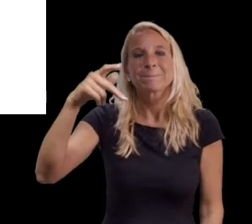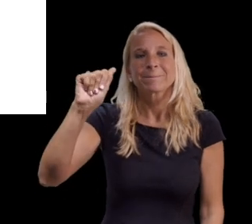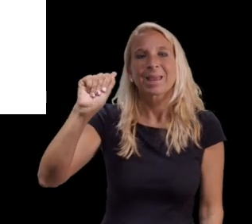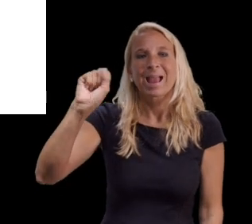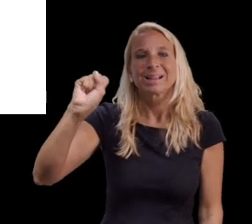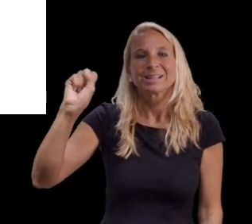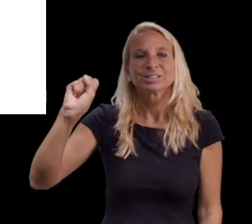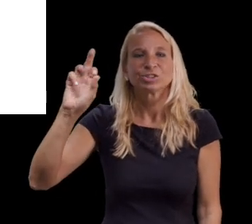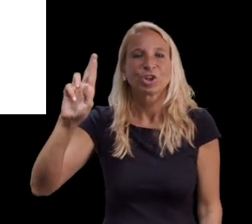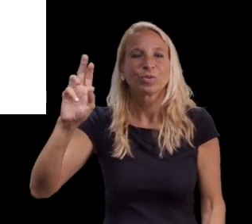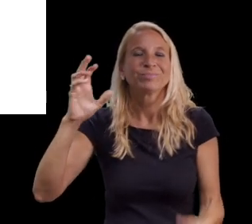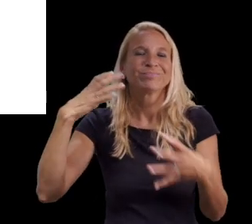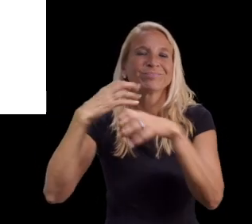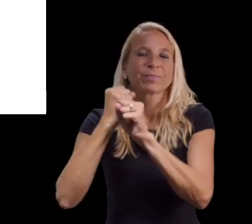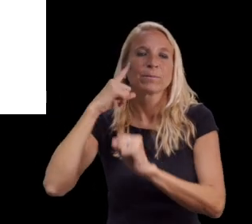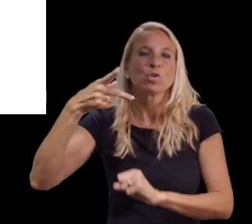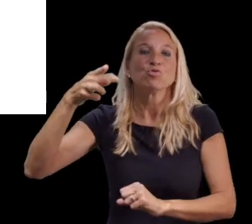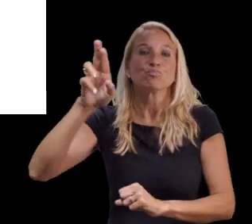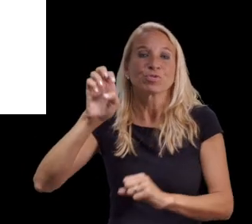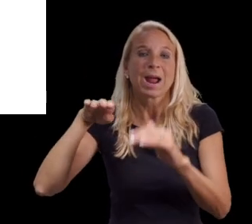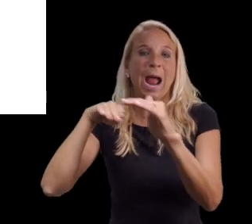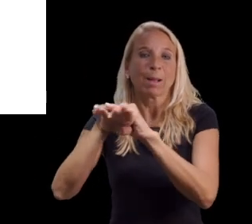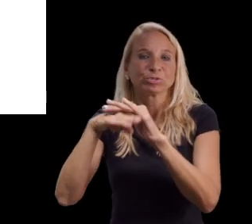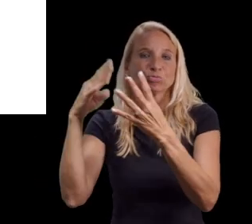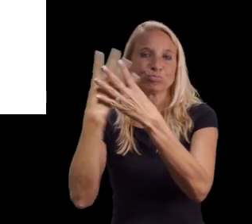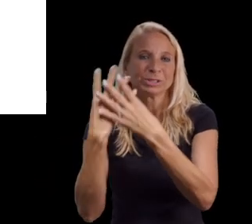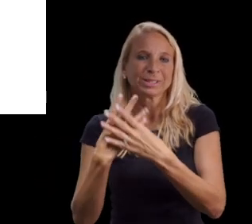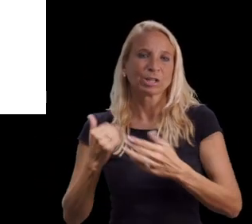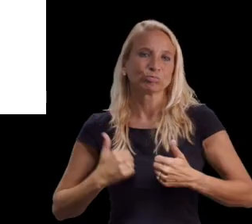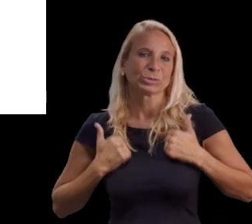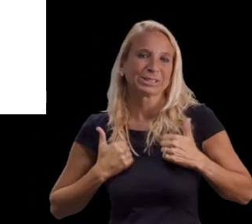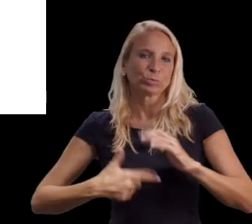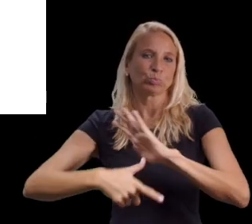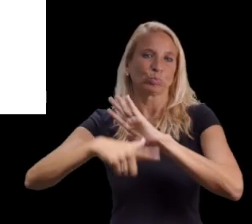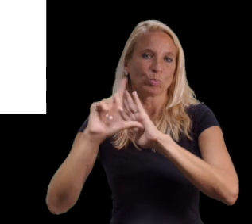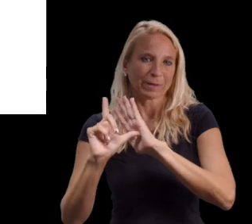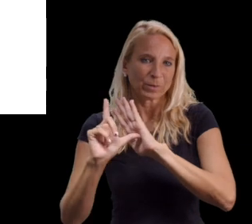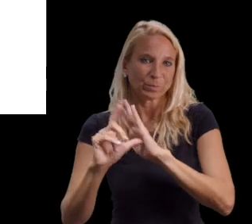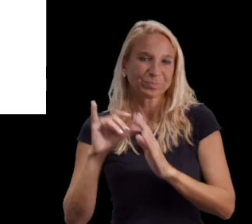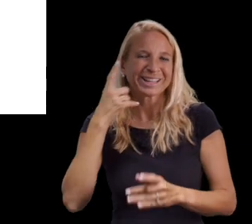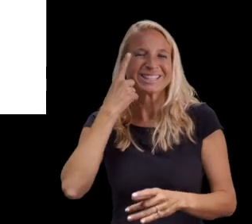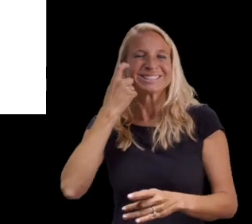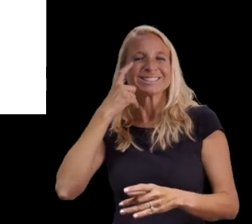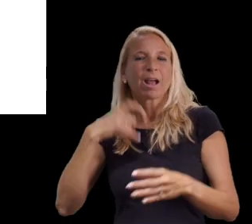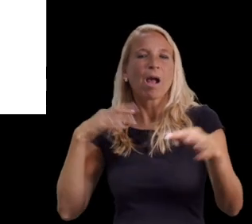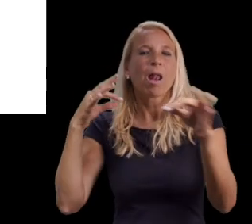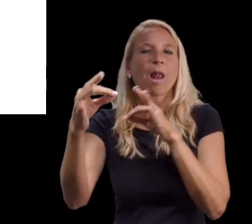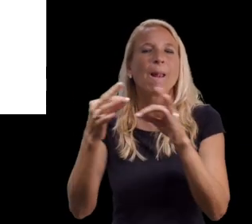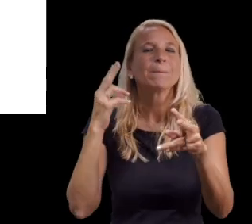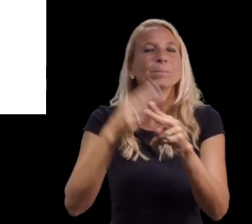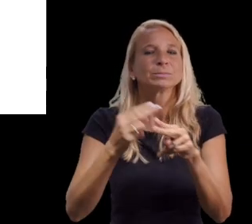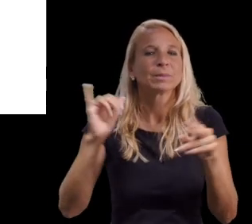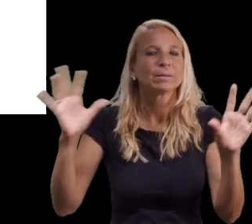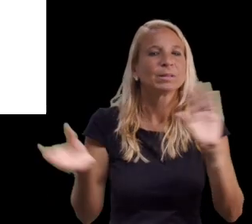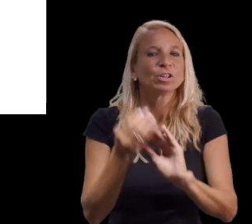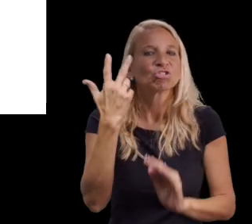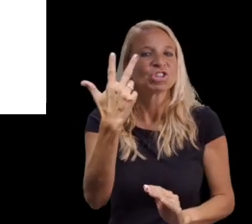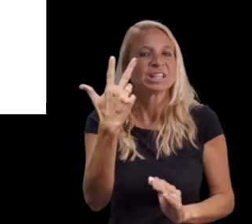PASSR or Pre-Admission Screening and Resident Review. Earlier we mentioned that there were three ways